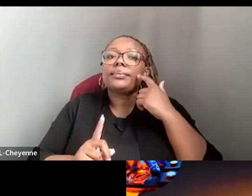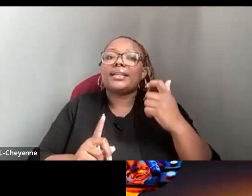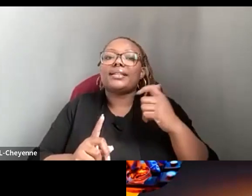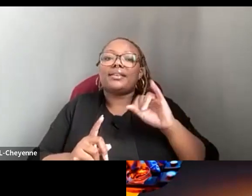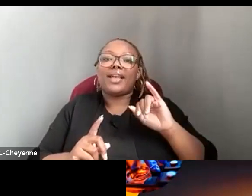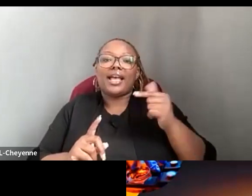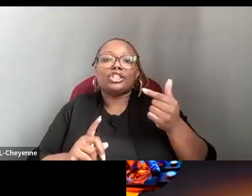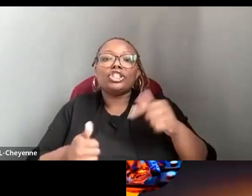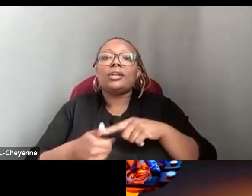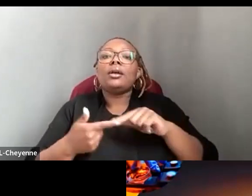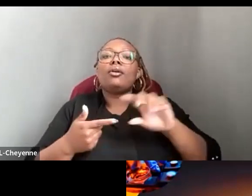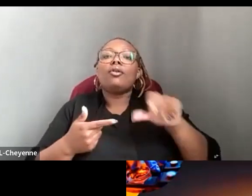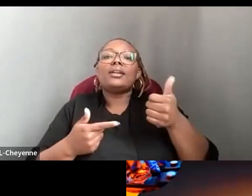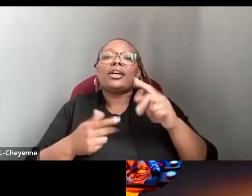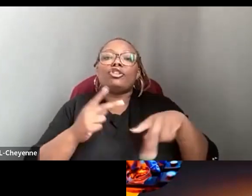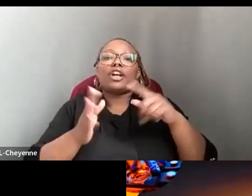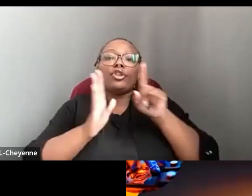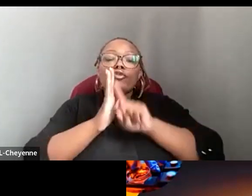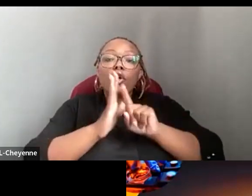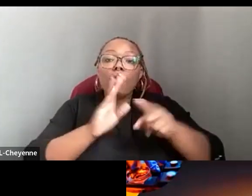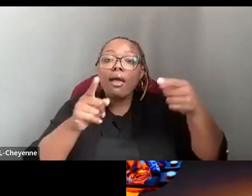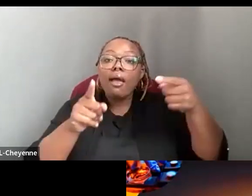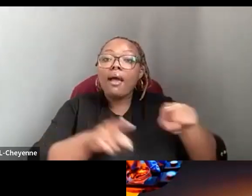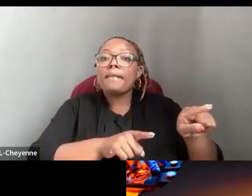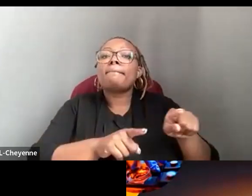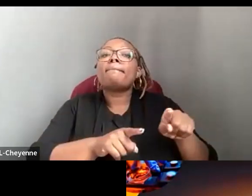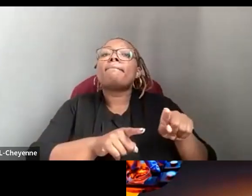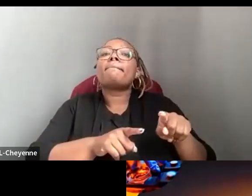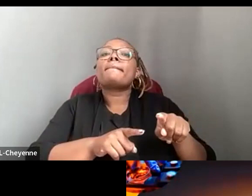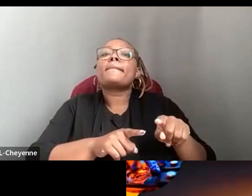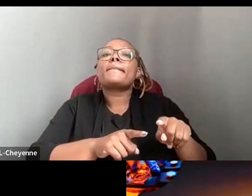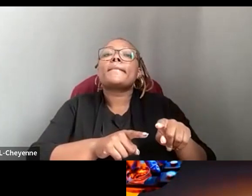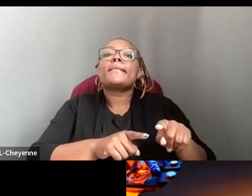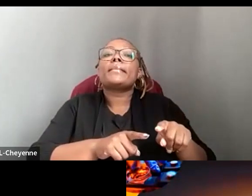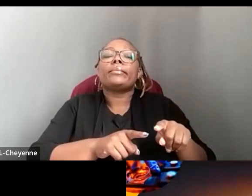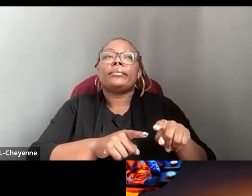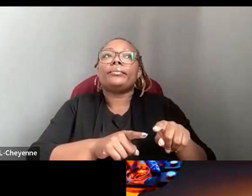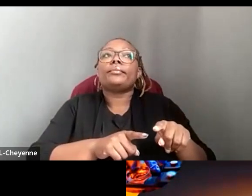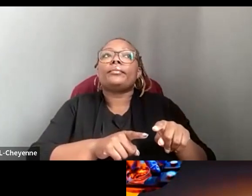if another kind of audit comes in and you bought something completely out of left field